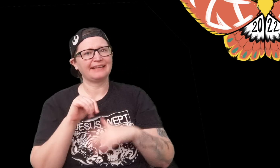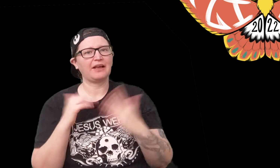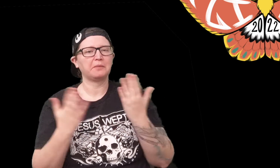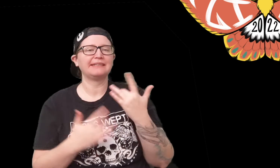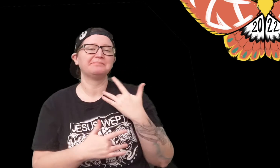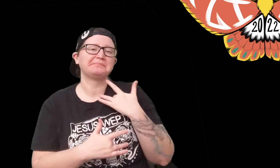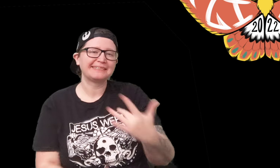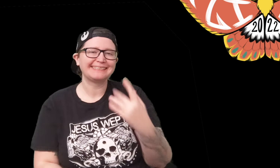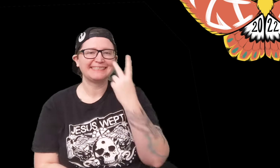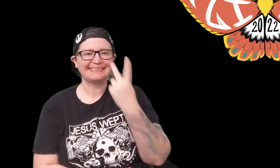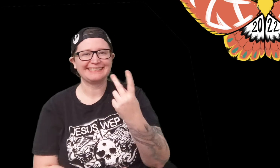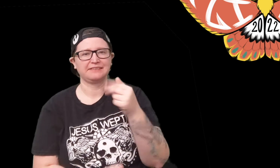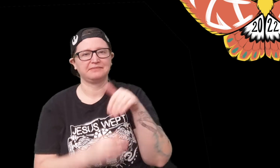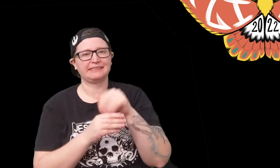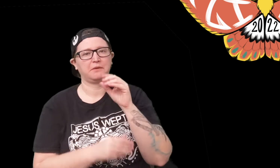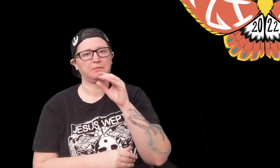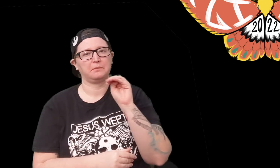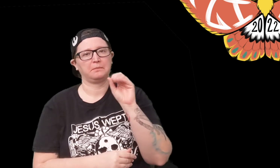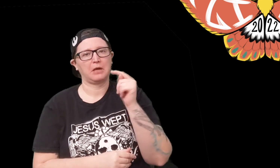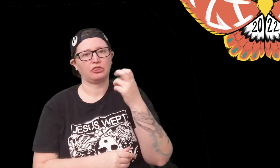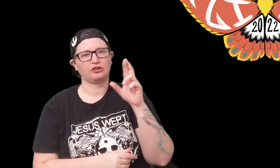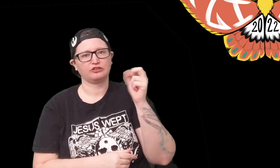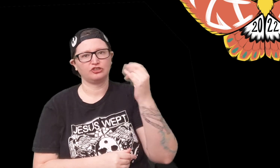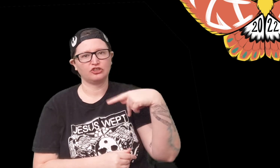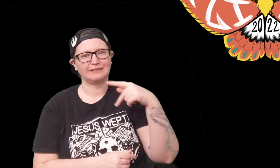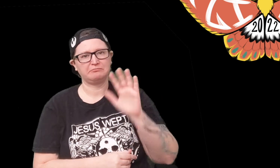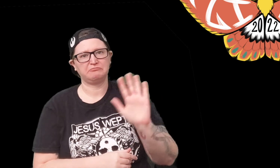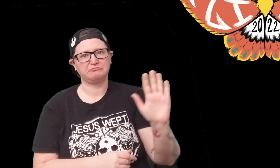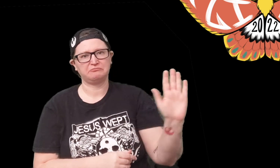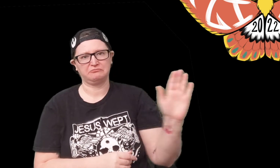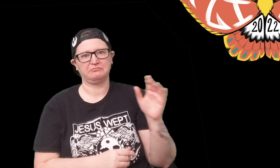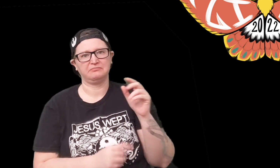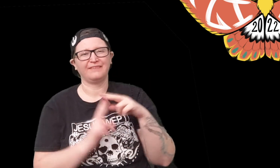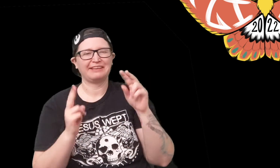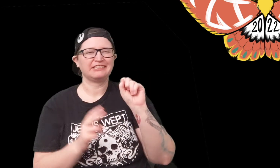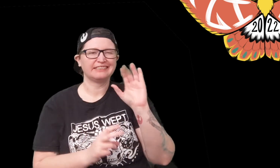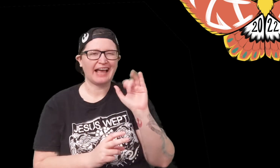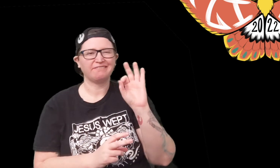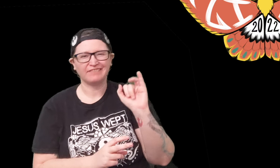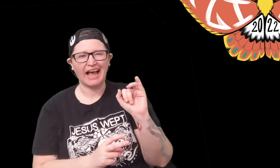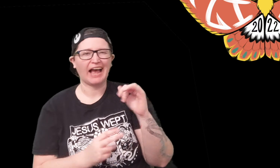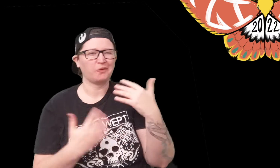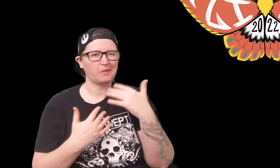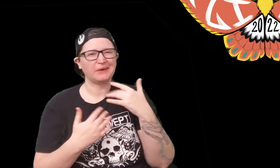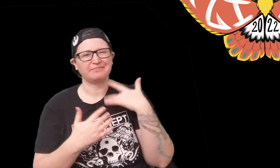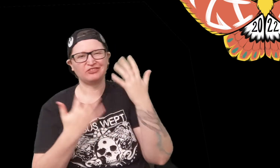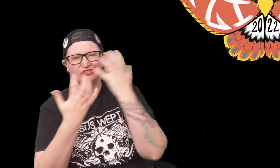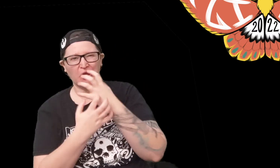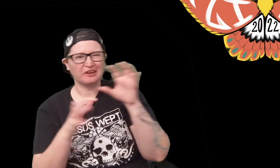were really different than what you typically see in a Mothership sort of game it's usually Sci-fi